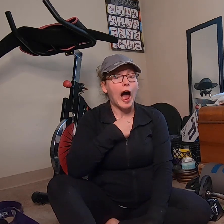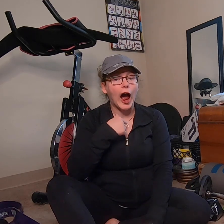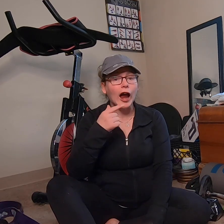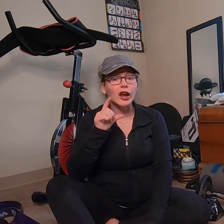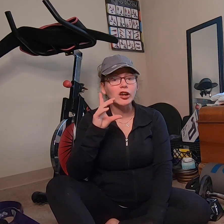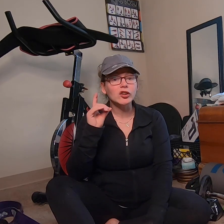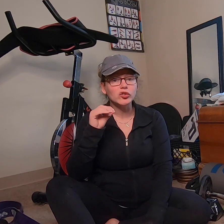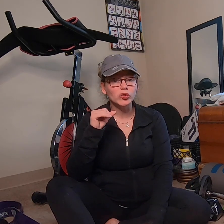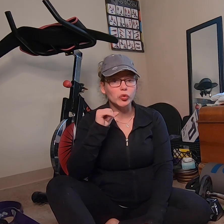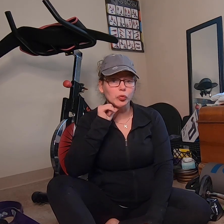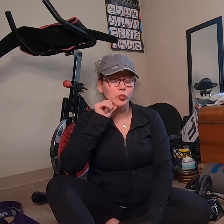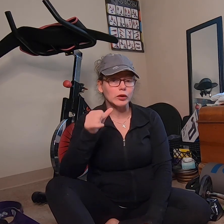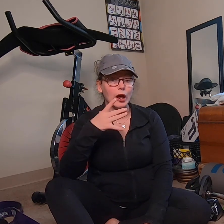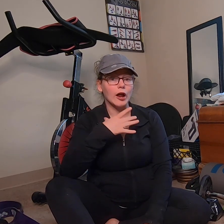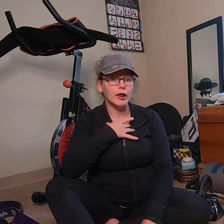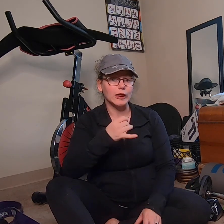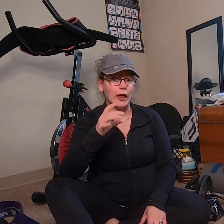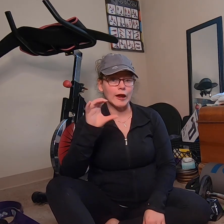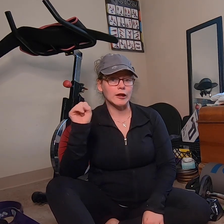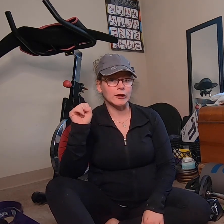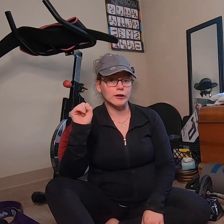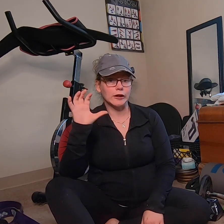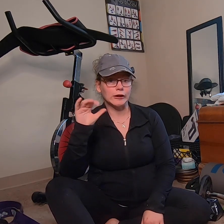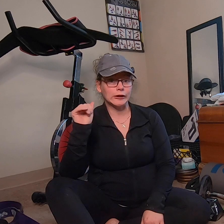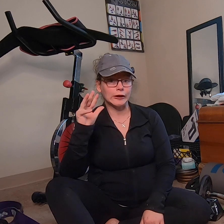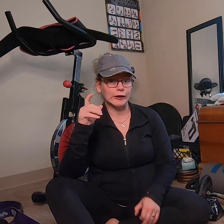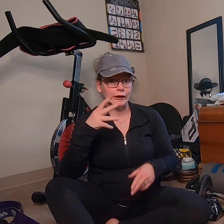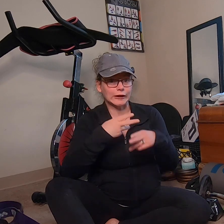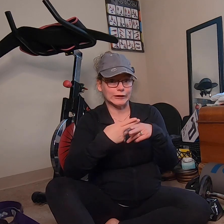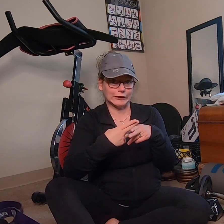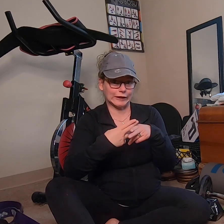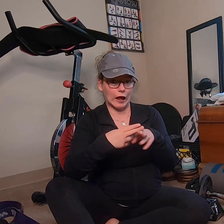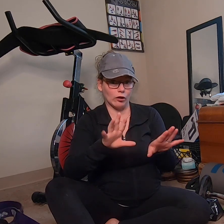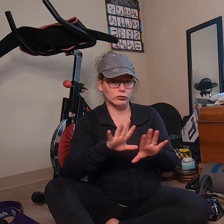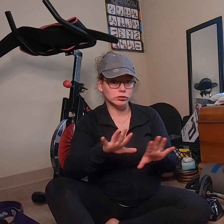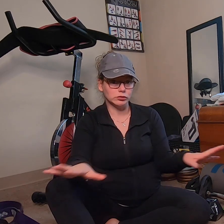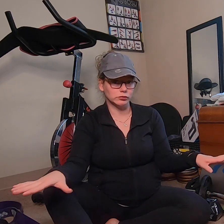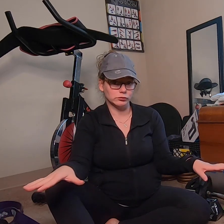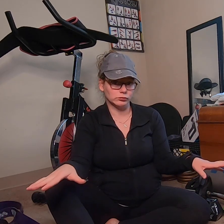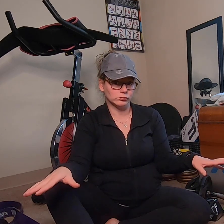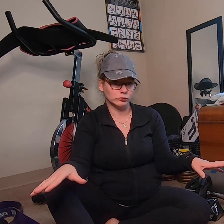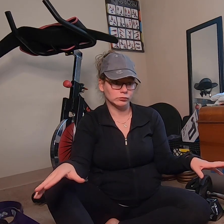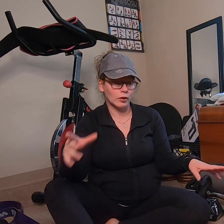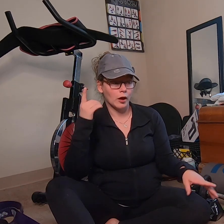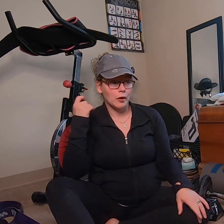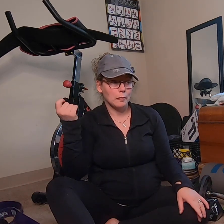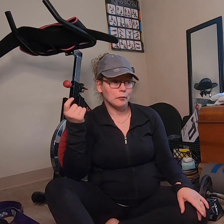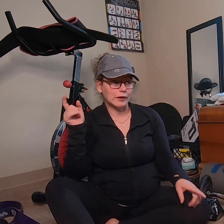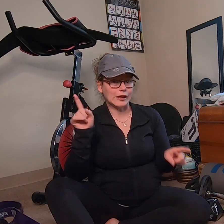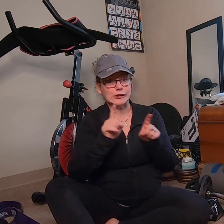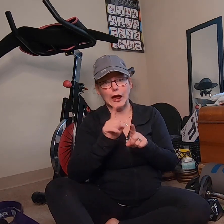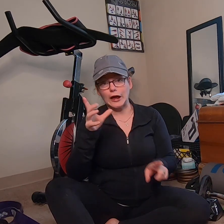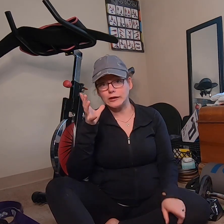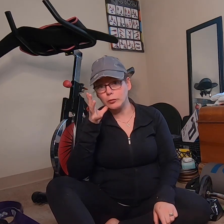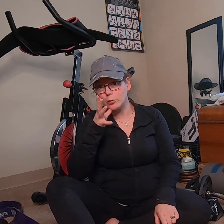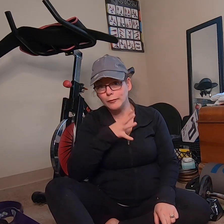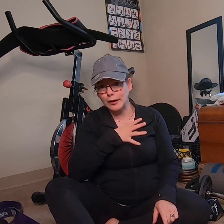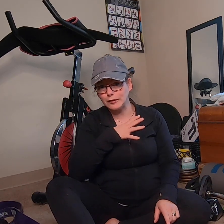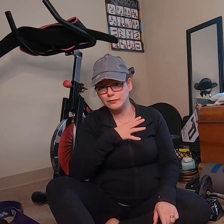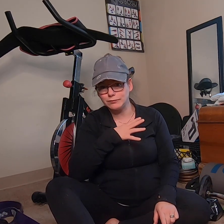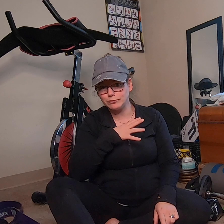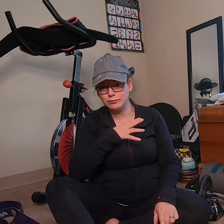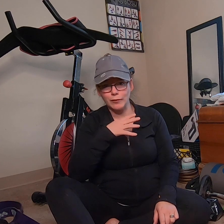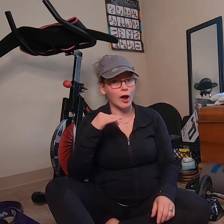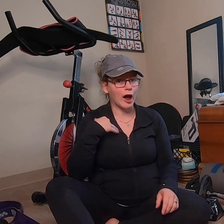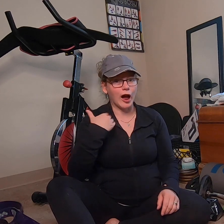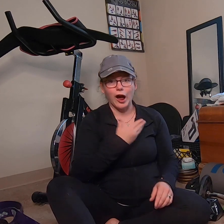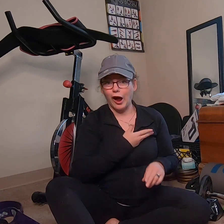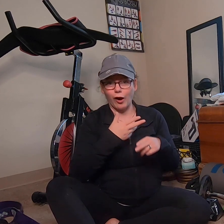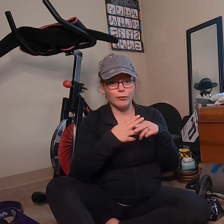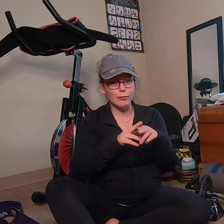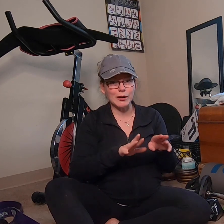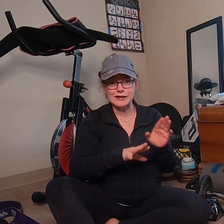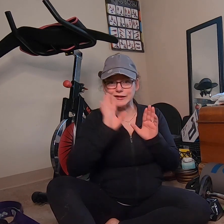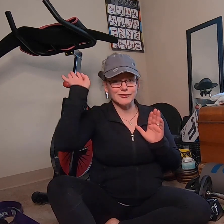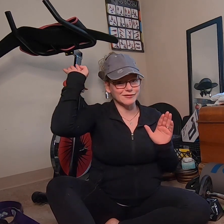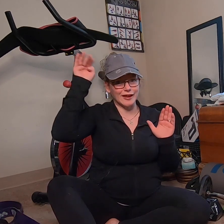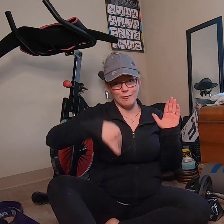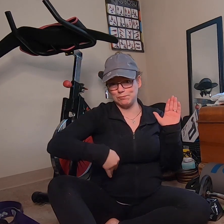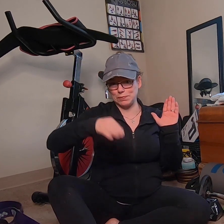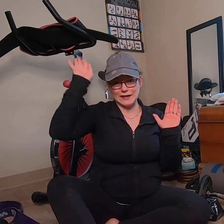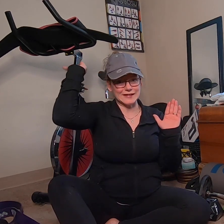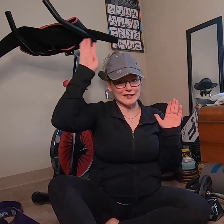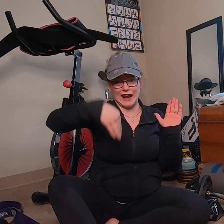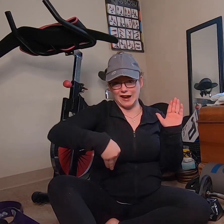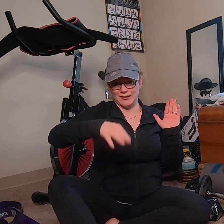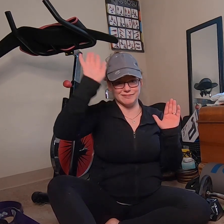I do not like scales because as a woman our weight up and down